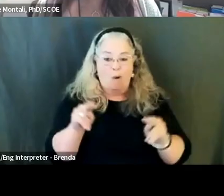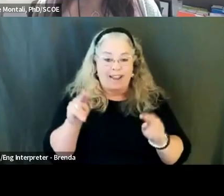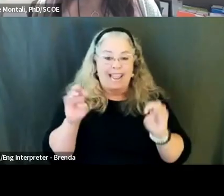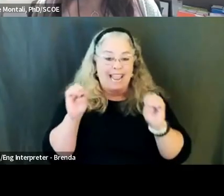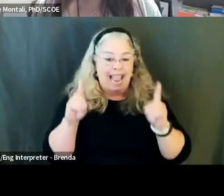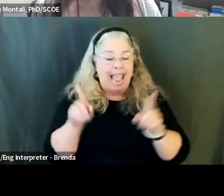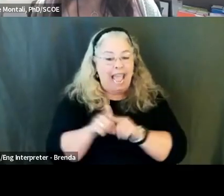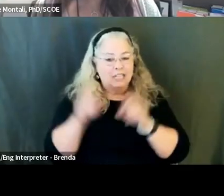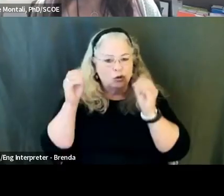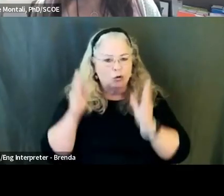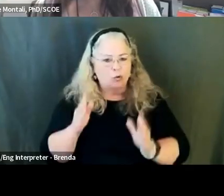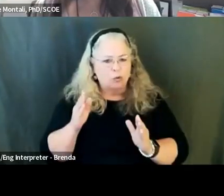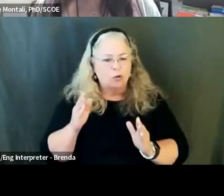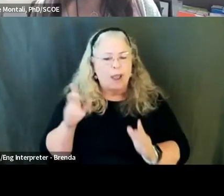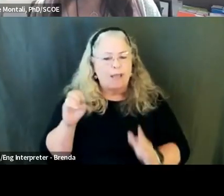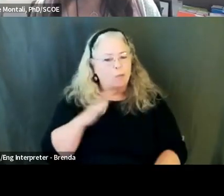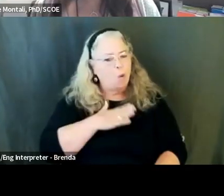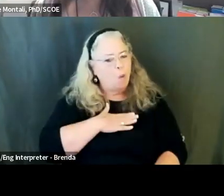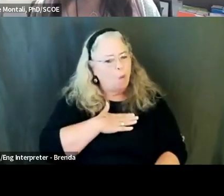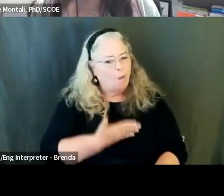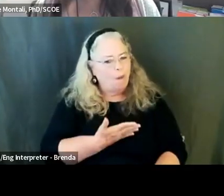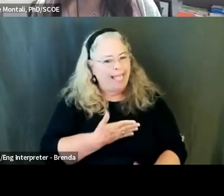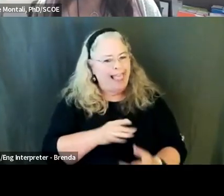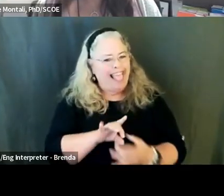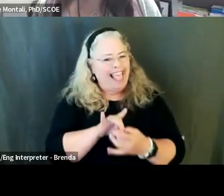teacher you have to be willing to let some of that go and there's a lot of people who really